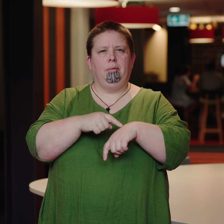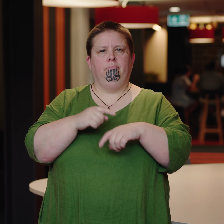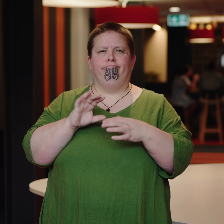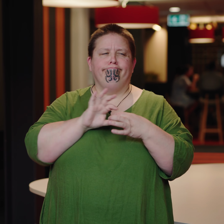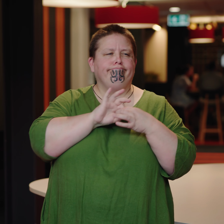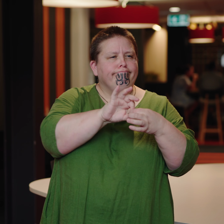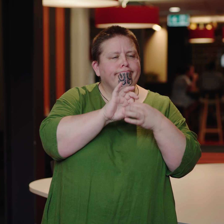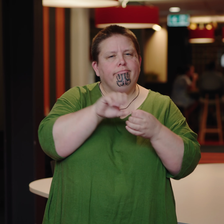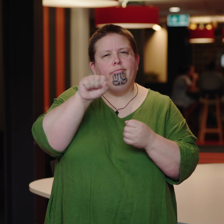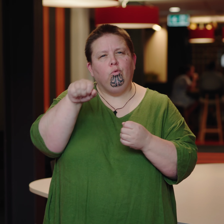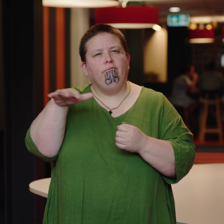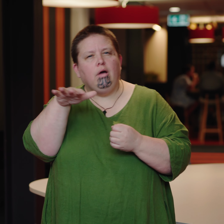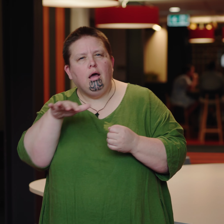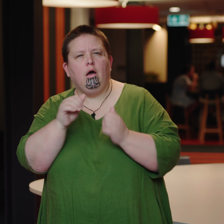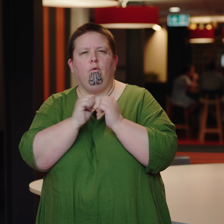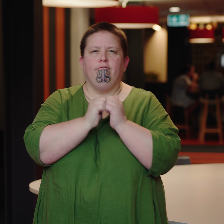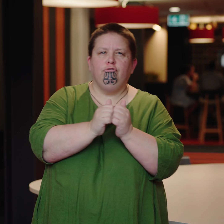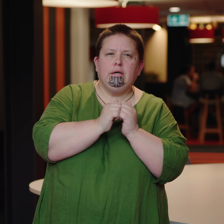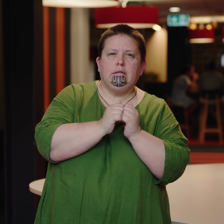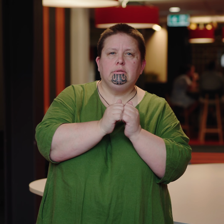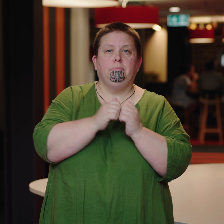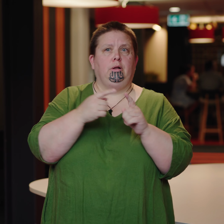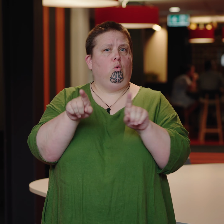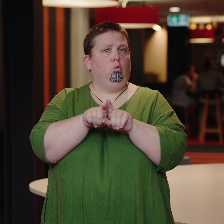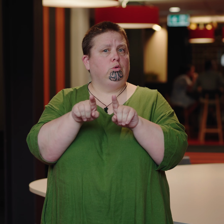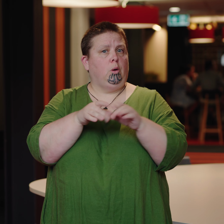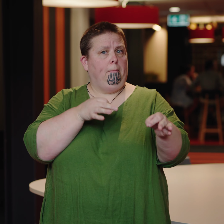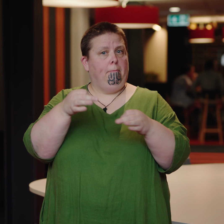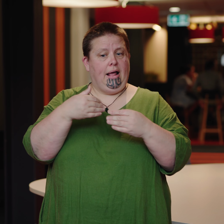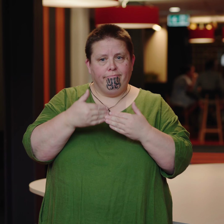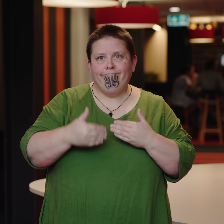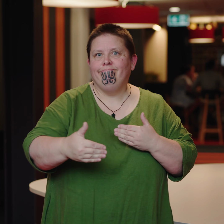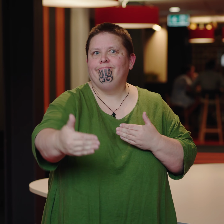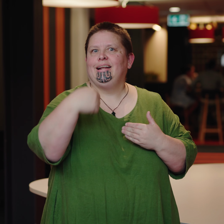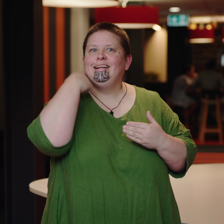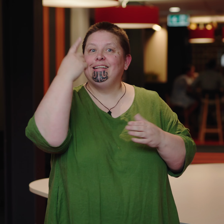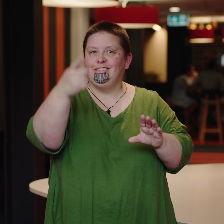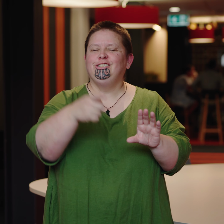for yourself, time to reconnect with those close to you and plan for the year ahead.